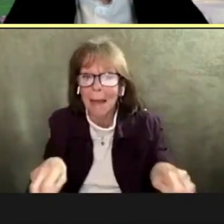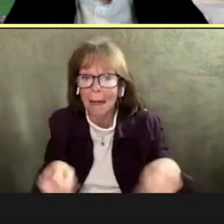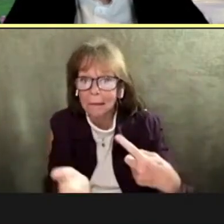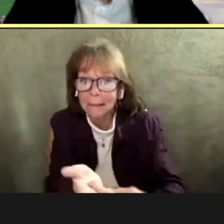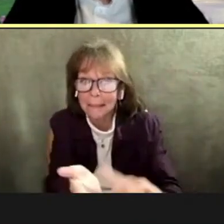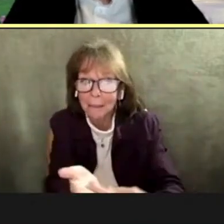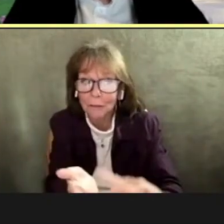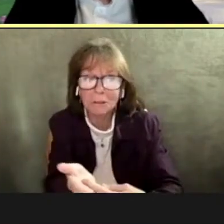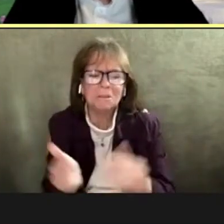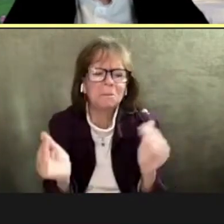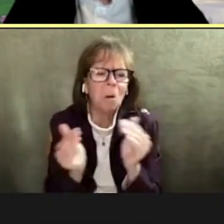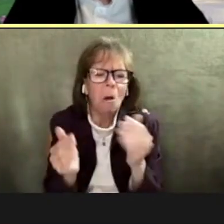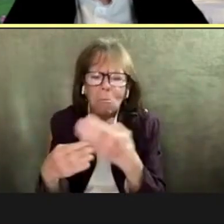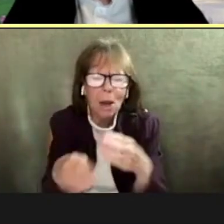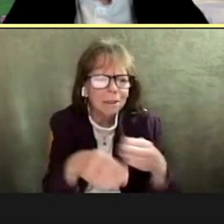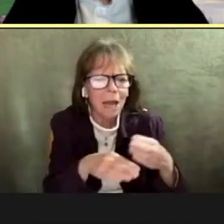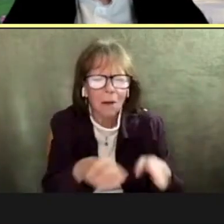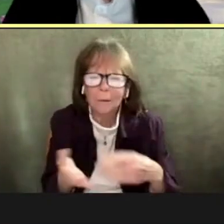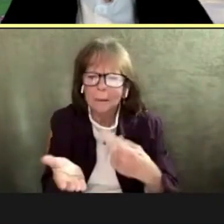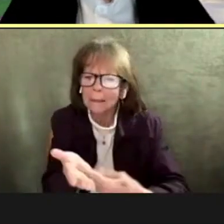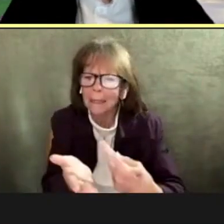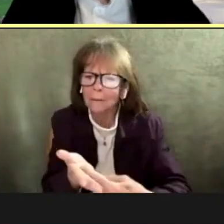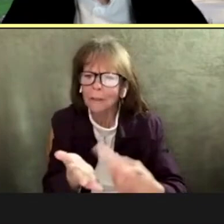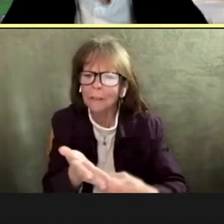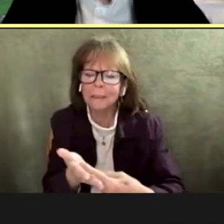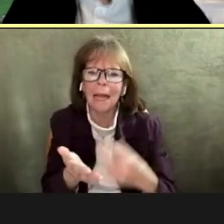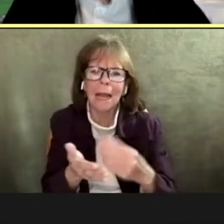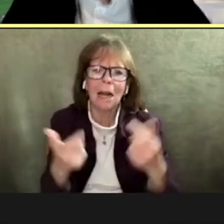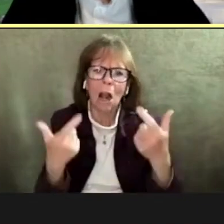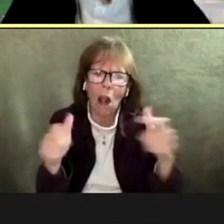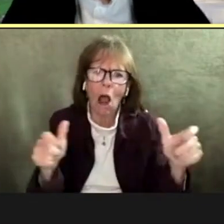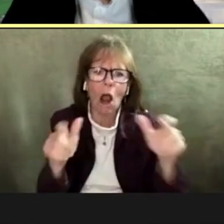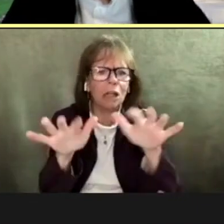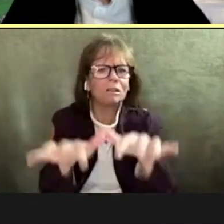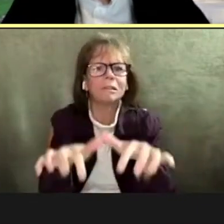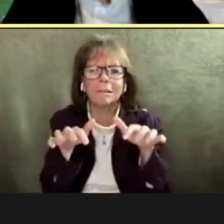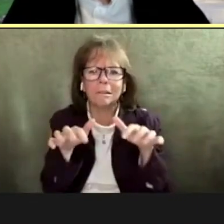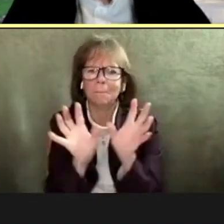small breakout room discussions, and large group meetings.